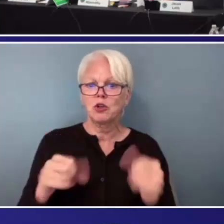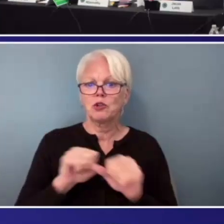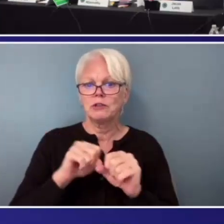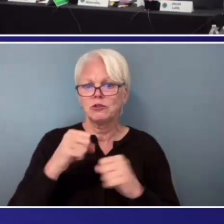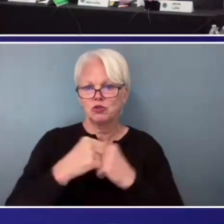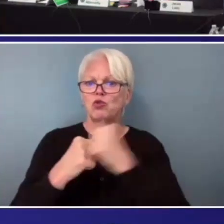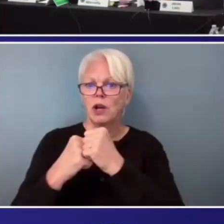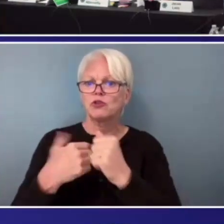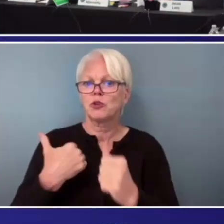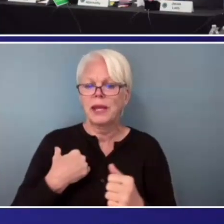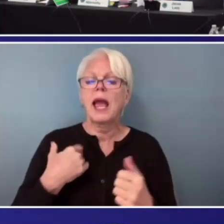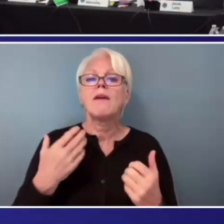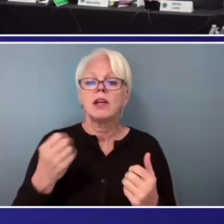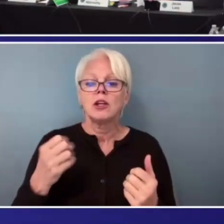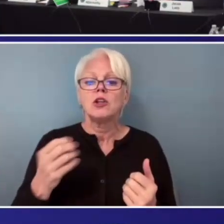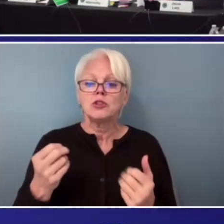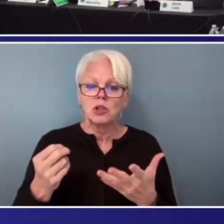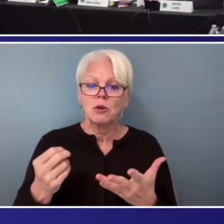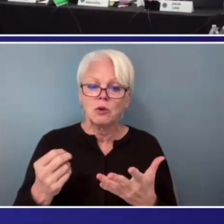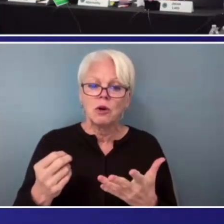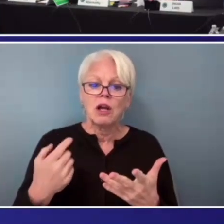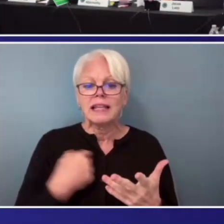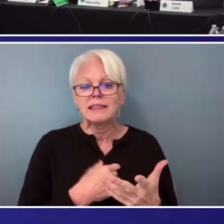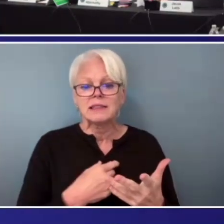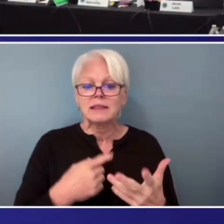And, you know, we will explain what we can and can't do in the preamble to that effect.